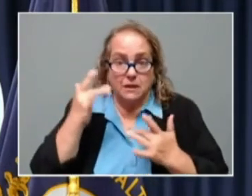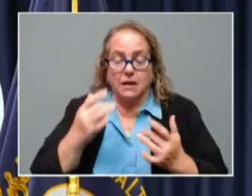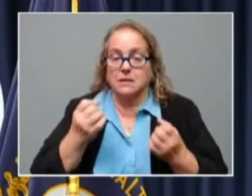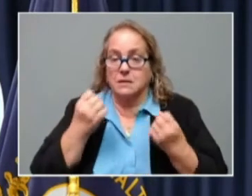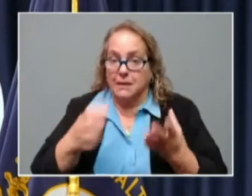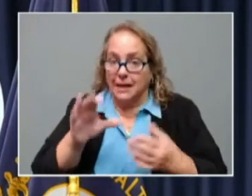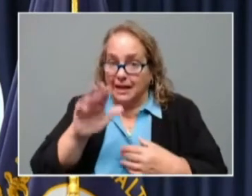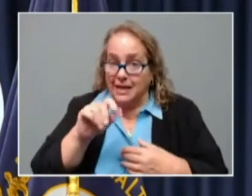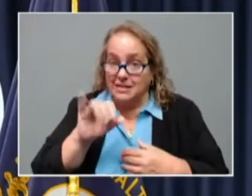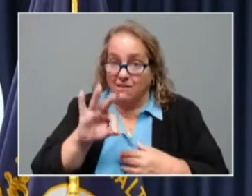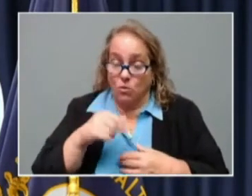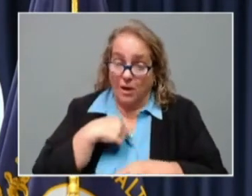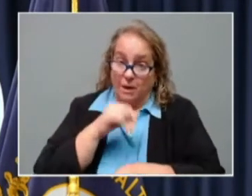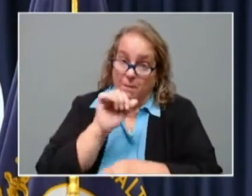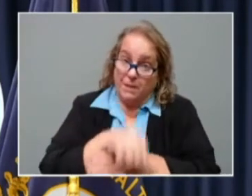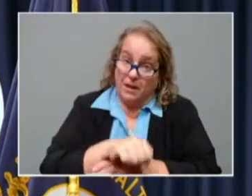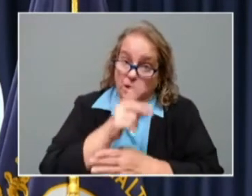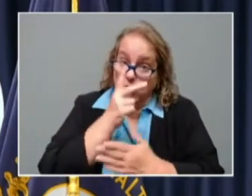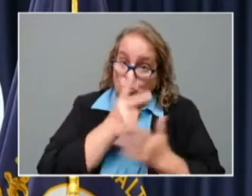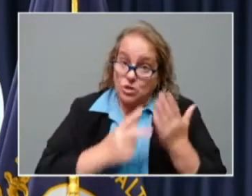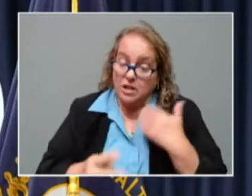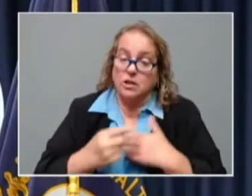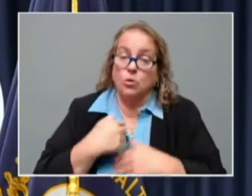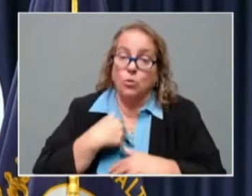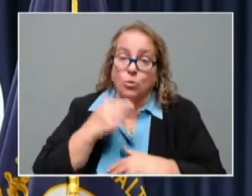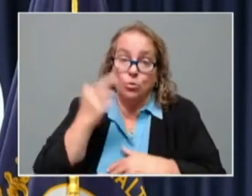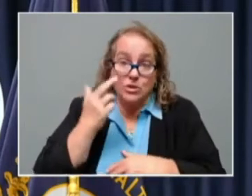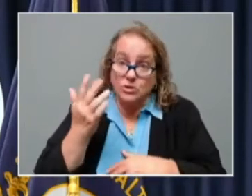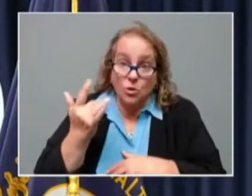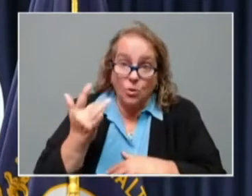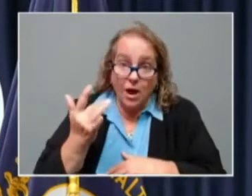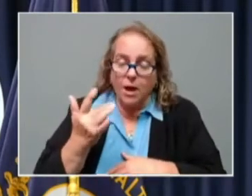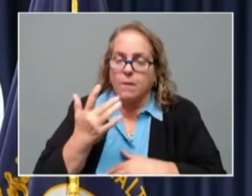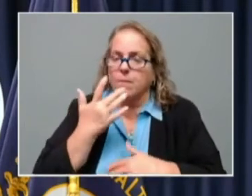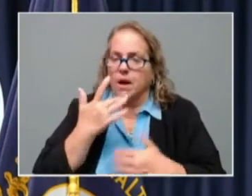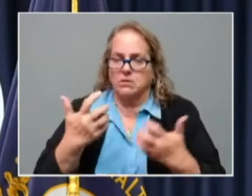be the reason it's going to be a combination of vaccinations. But also